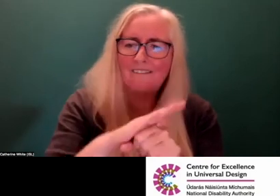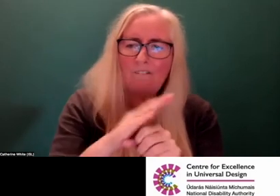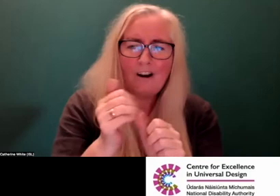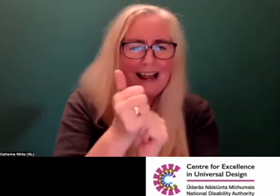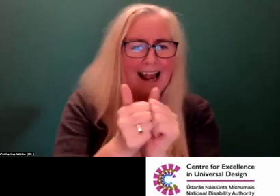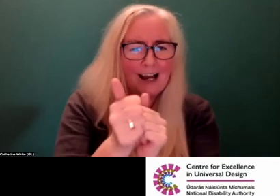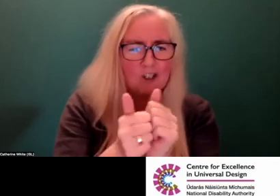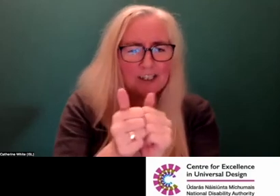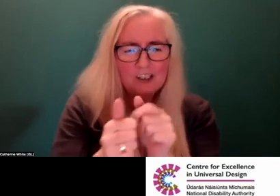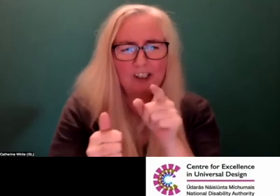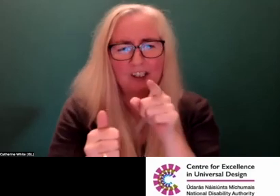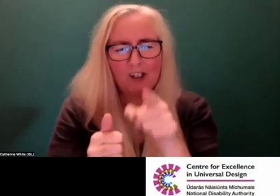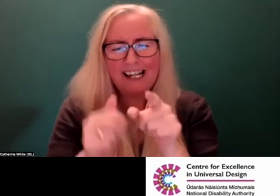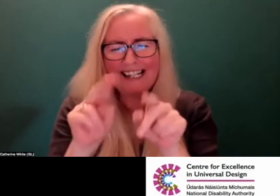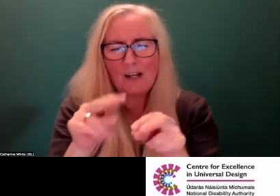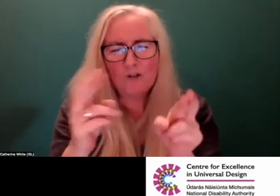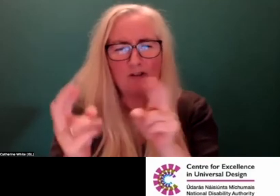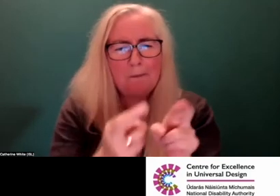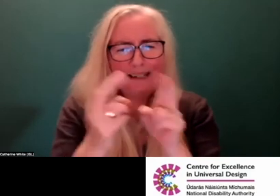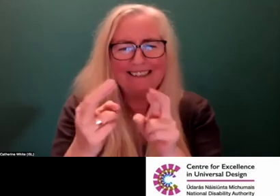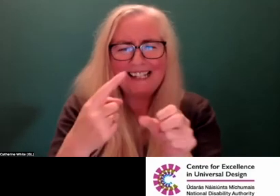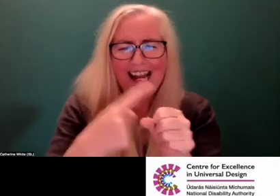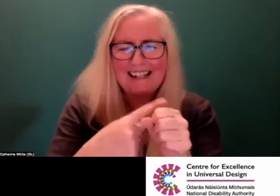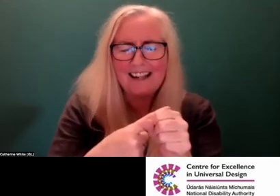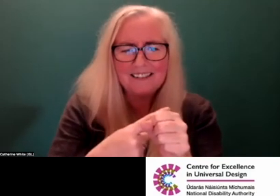I think you spoke about, maybe you'll repeat that, because I thought that was